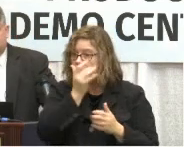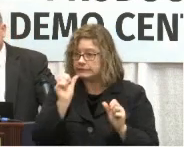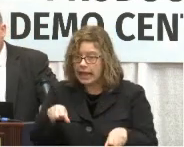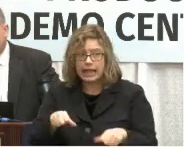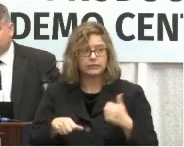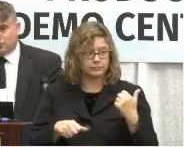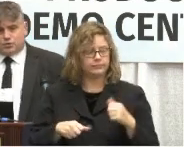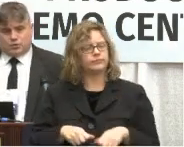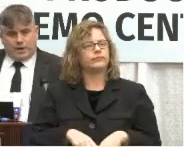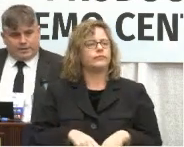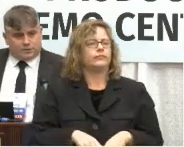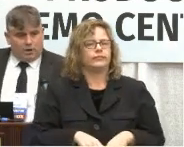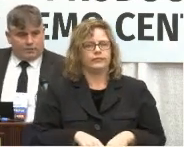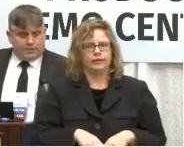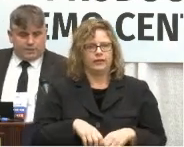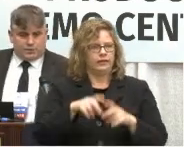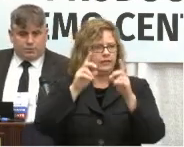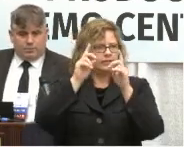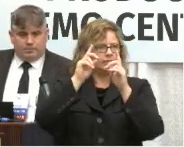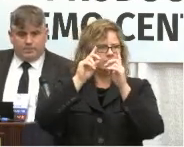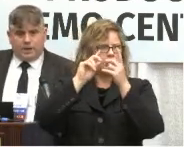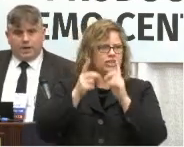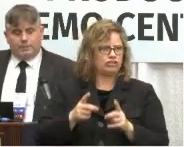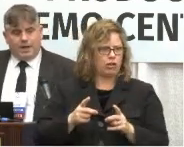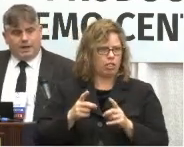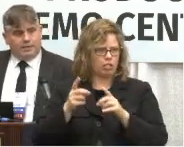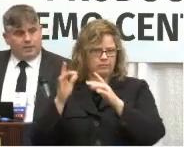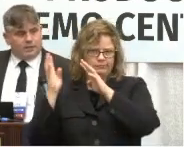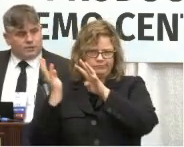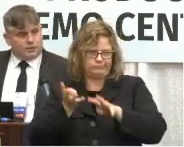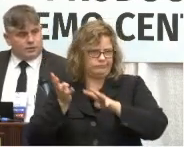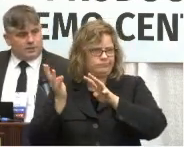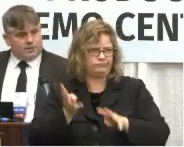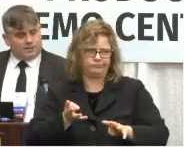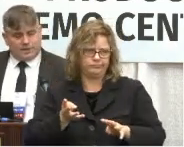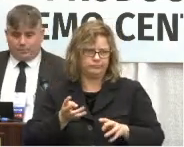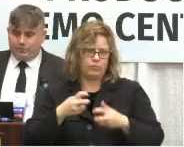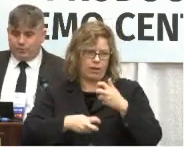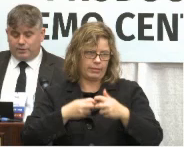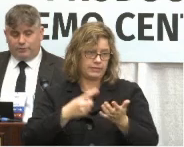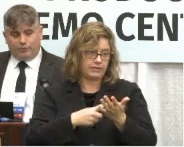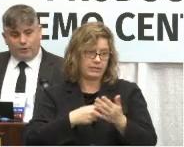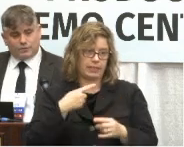Digitalized strain is often an issue and this unit is I believe one of the first